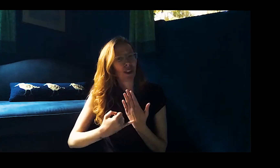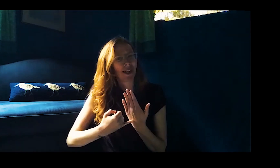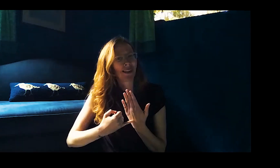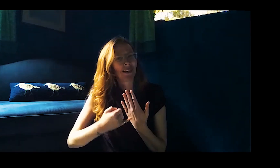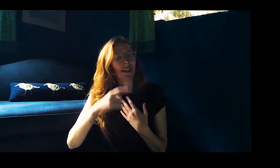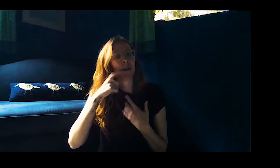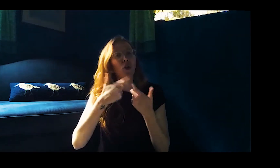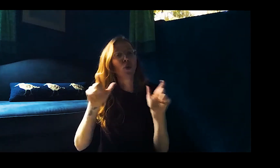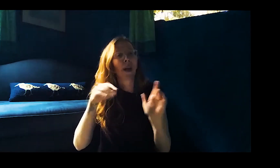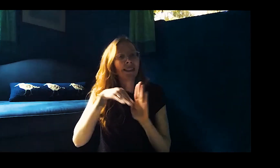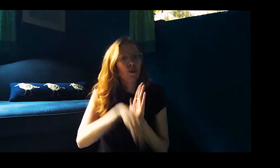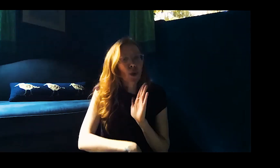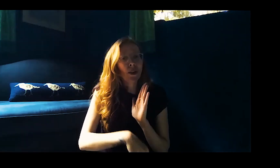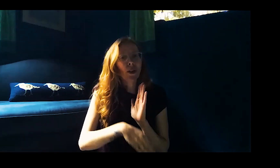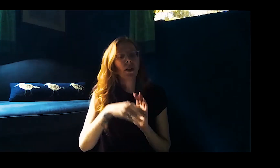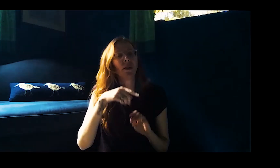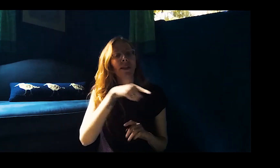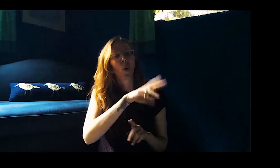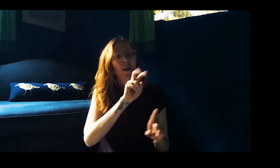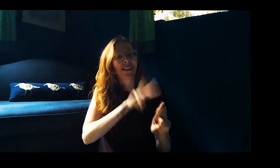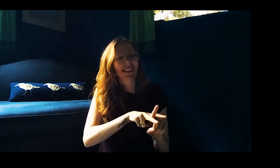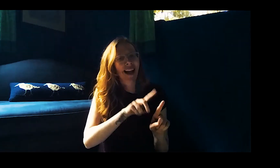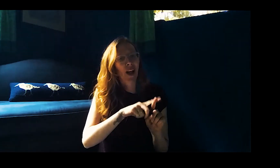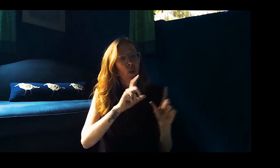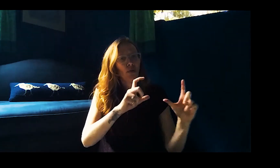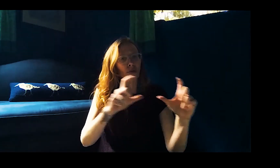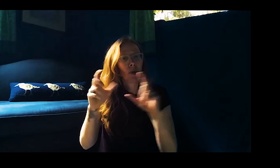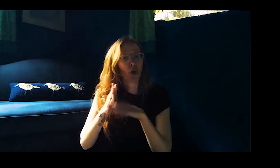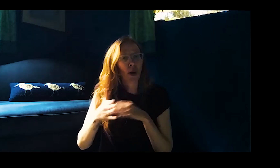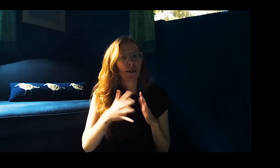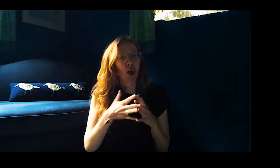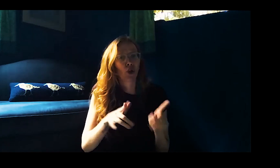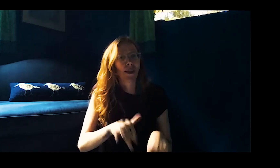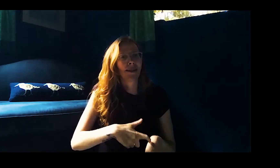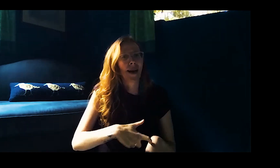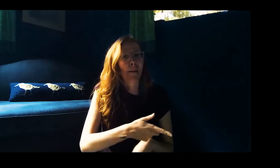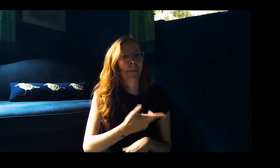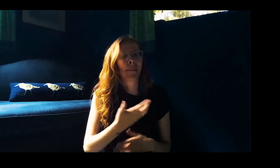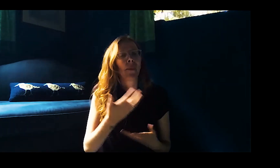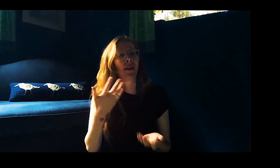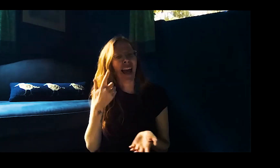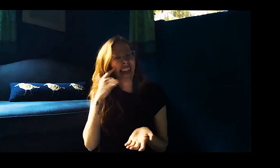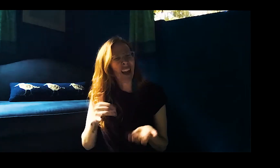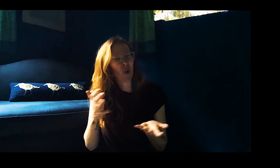window project in me. He captured what American life was like during the Great Depression,